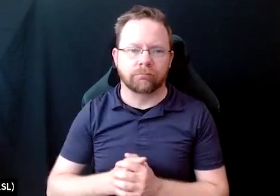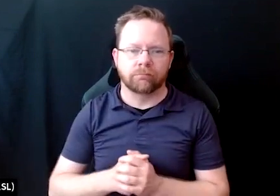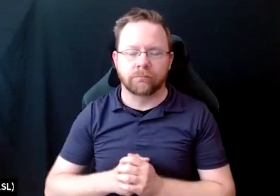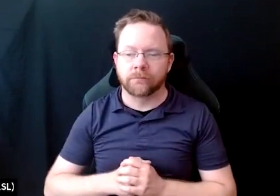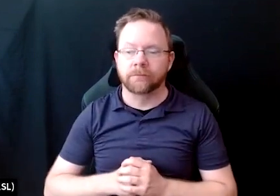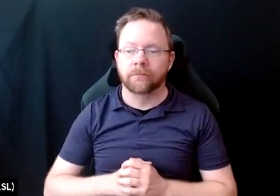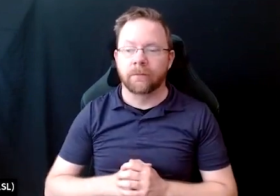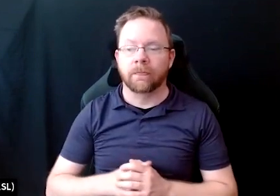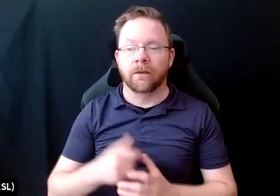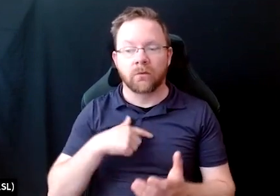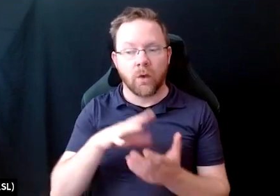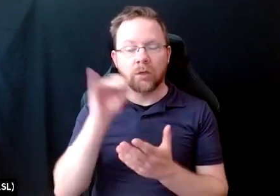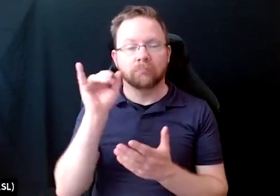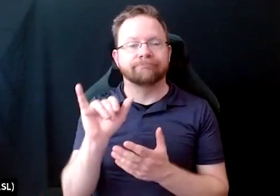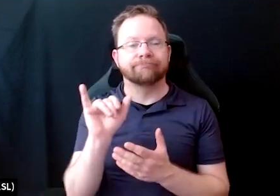This is what I learned going through the process.